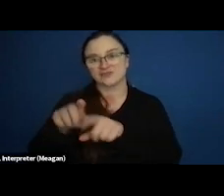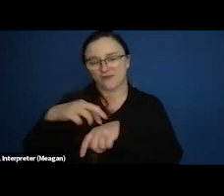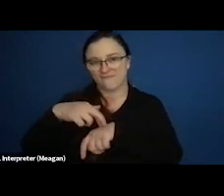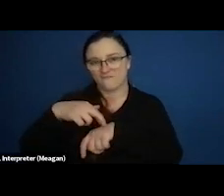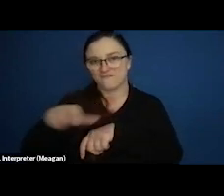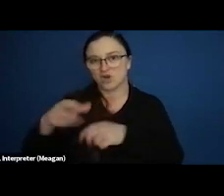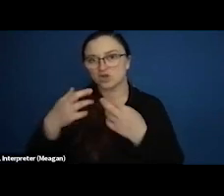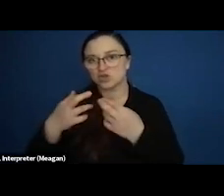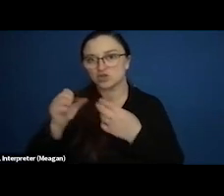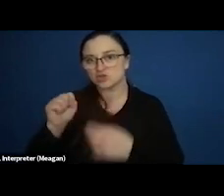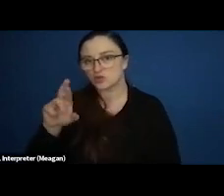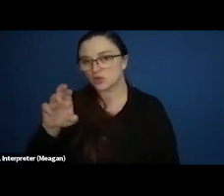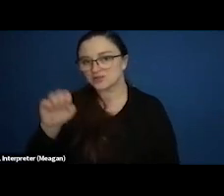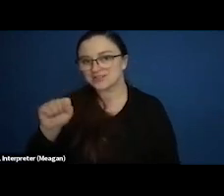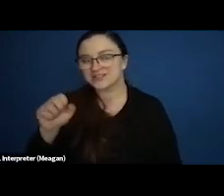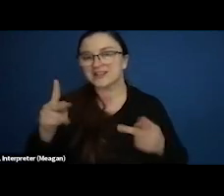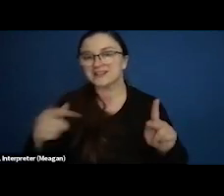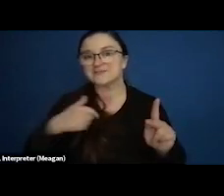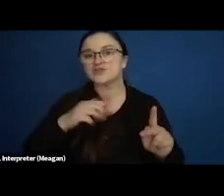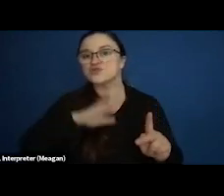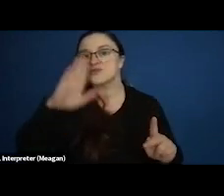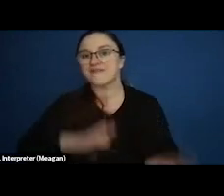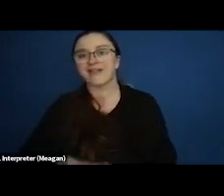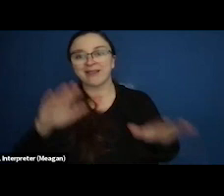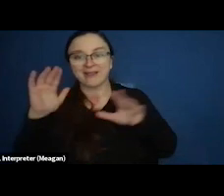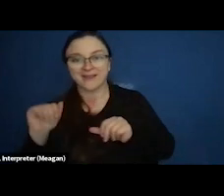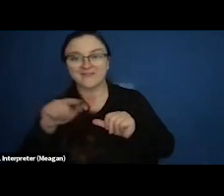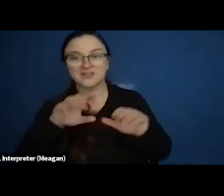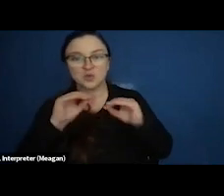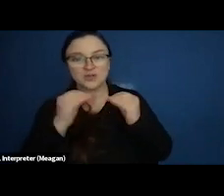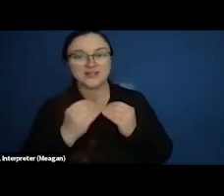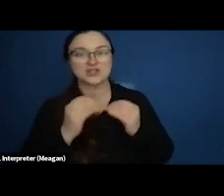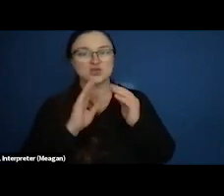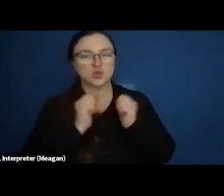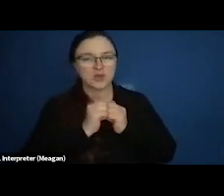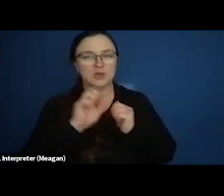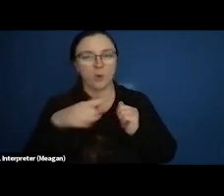allows me to never leave an organization with just a conversation.